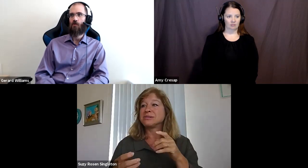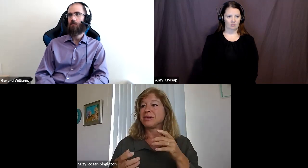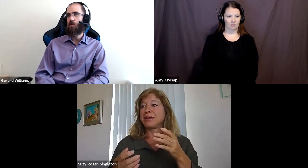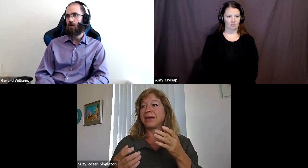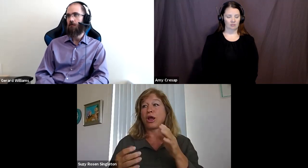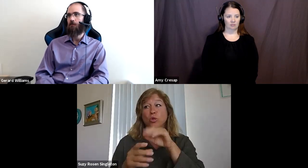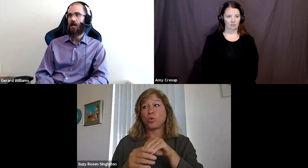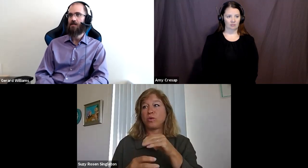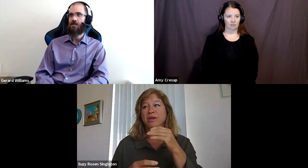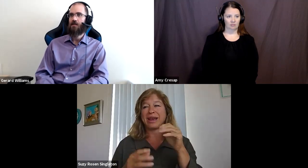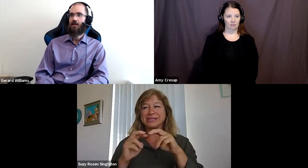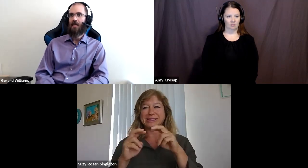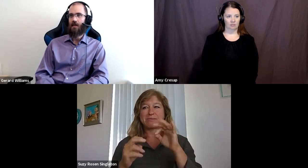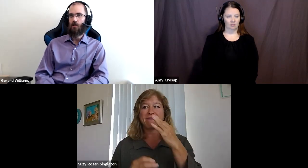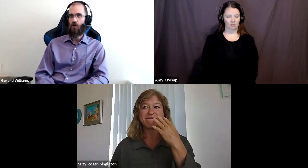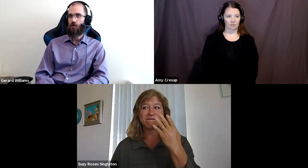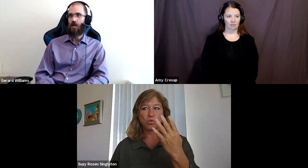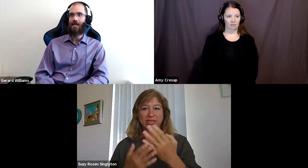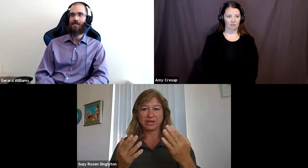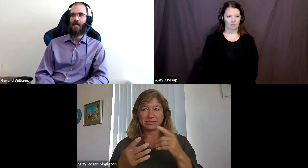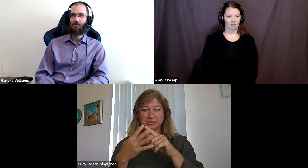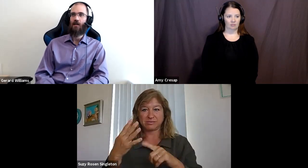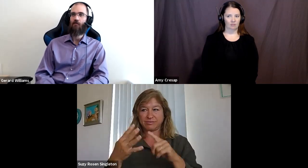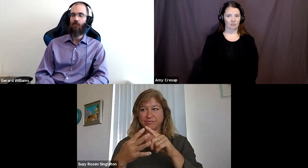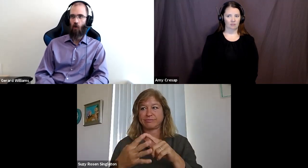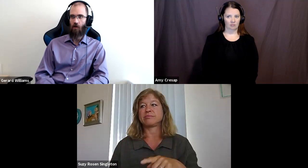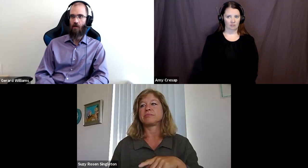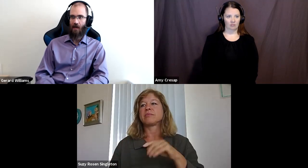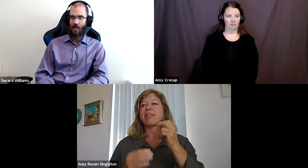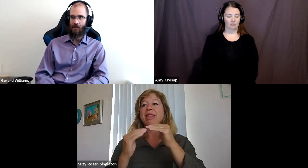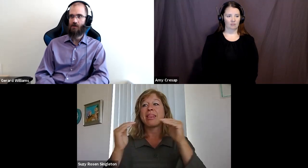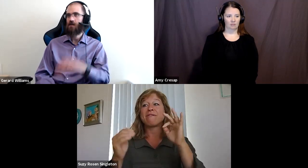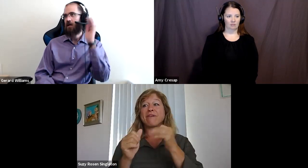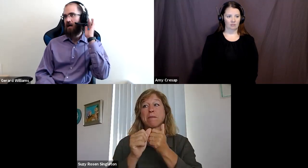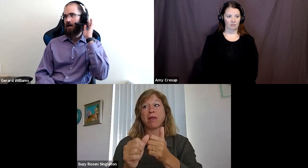The report must include an assessment of four things.